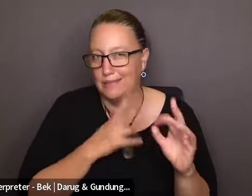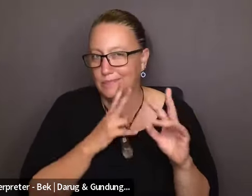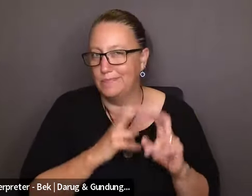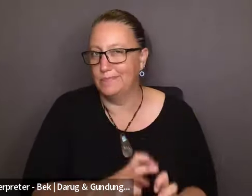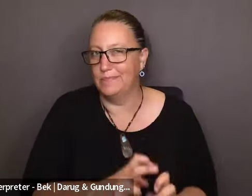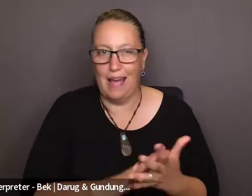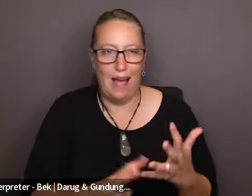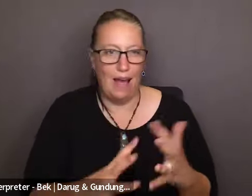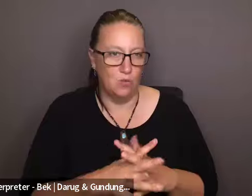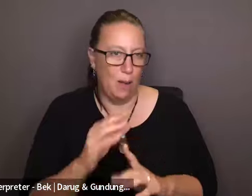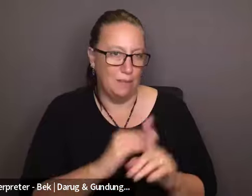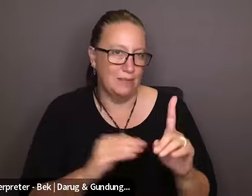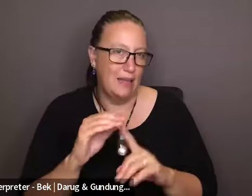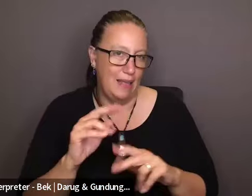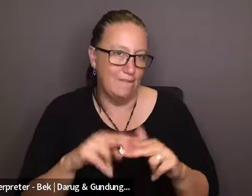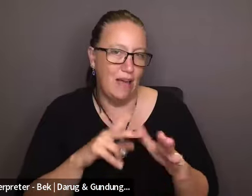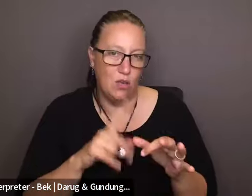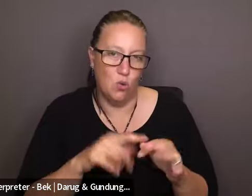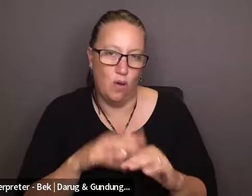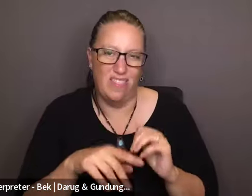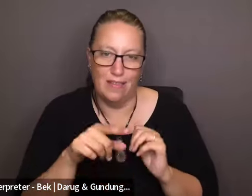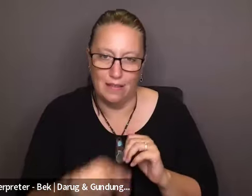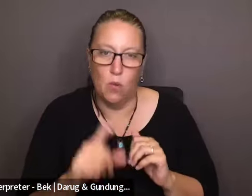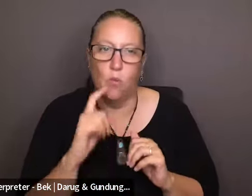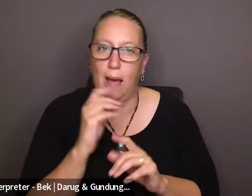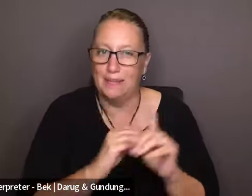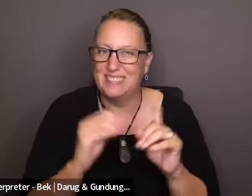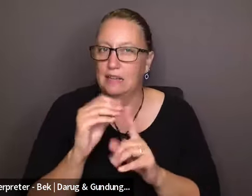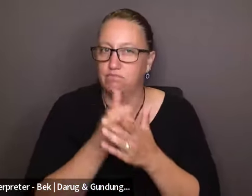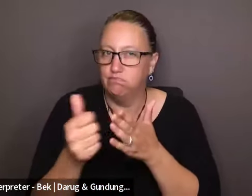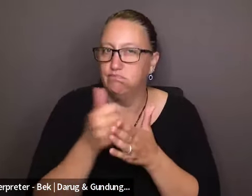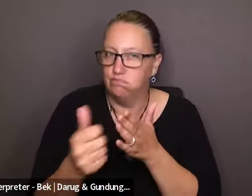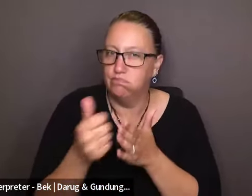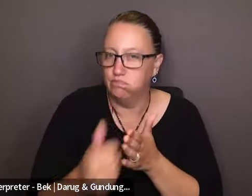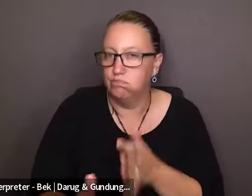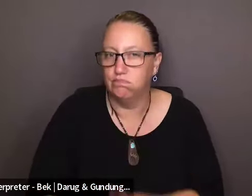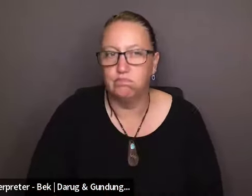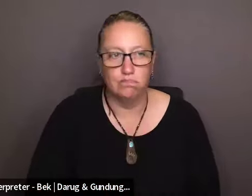think 'll update the answer for the next question around the budget is teacher buy-out through the FAQ and I think